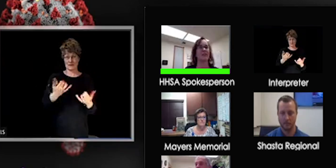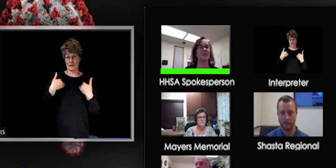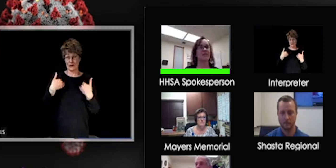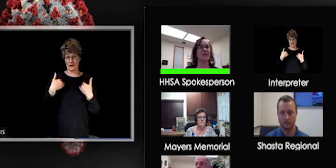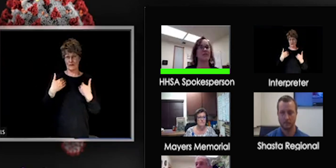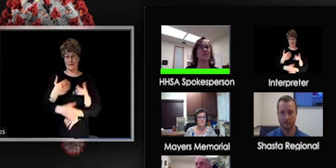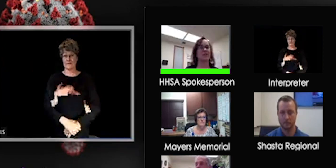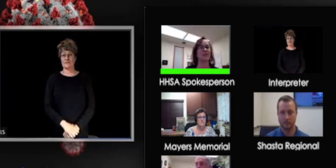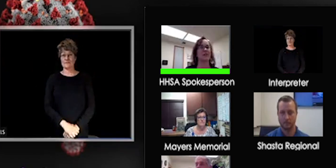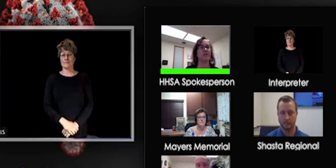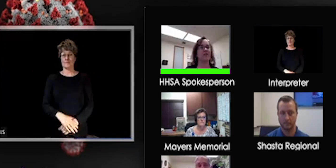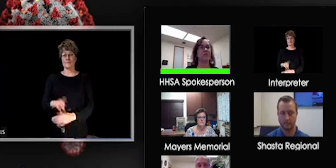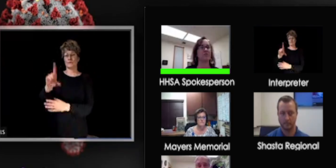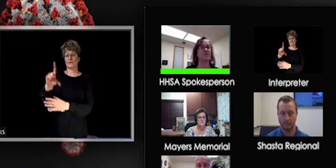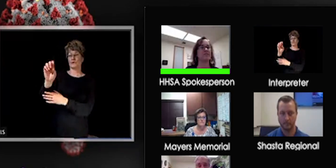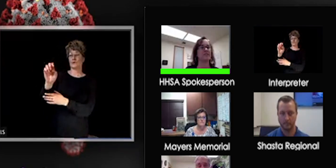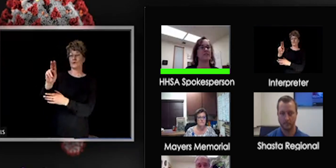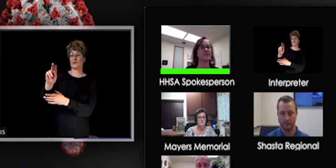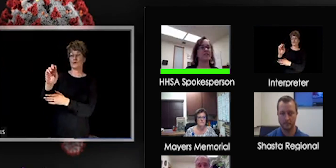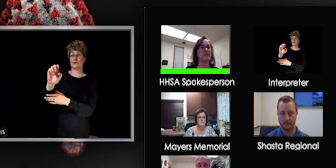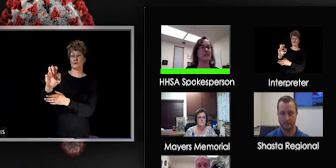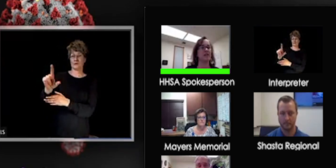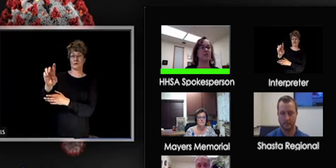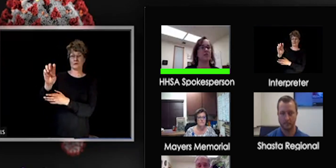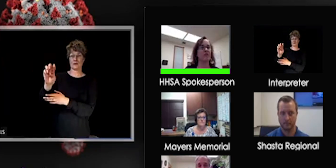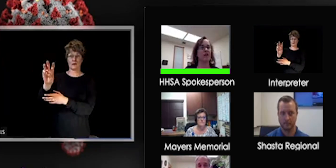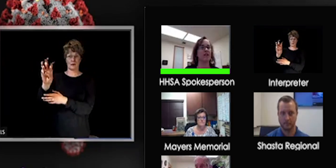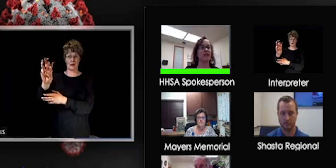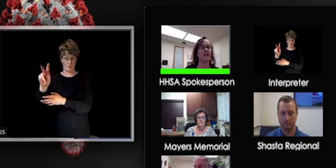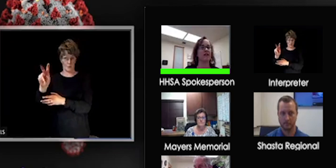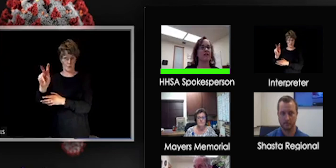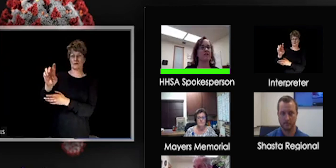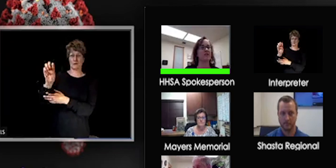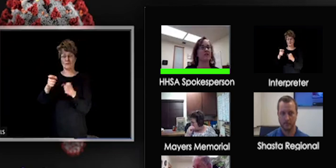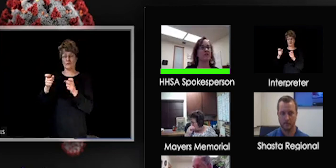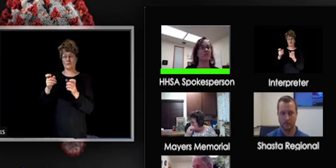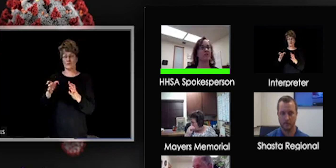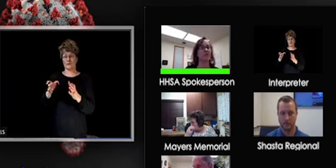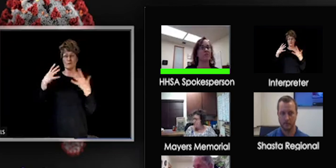He’s the Director of the Health and Human Services Agency. We’ve got Dr. Karen Ramstrom,